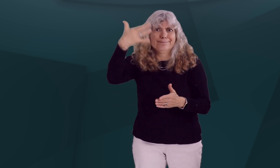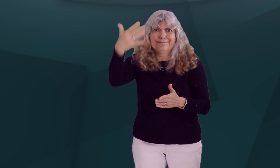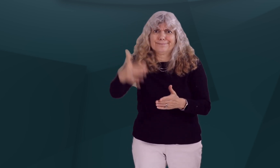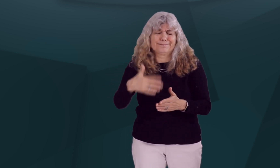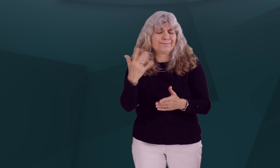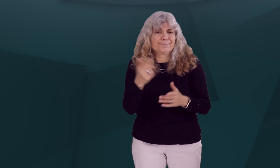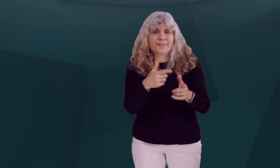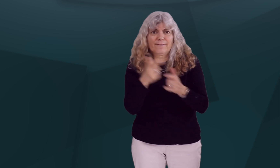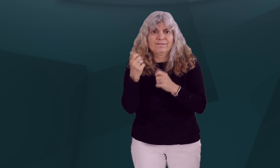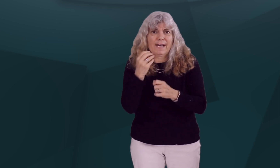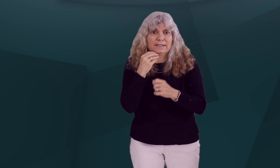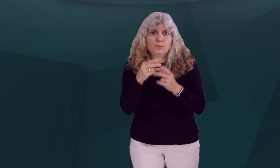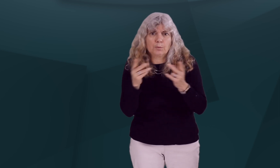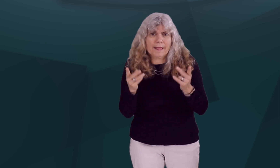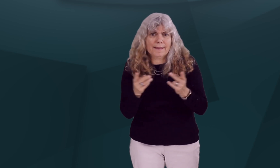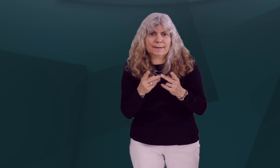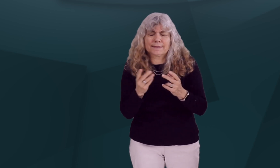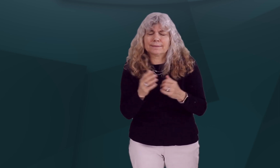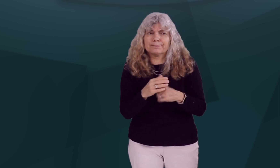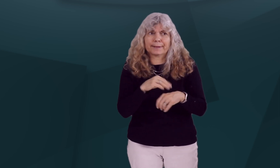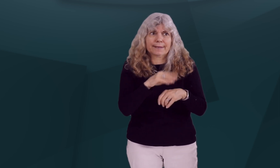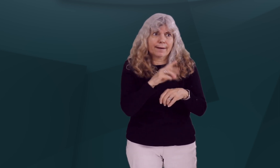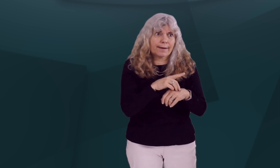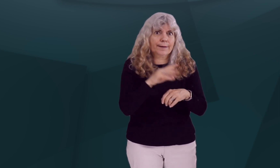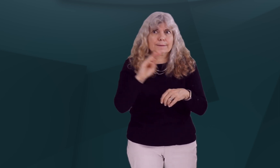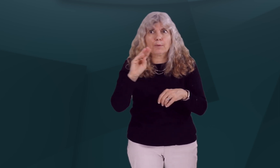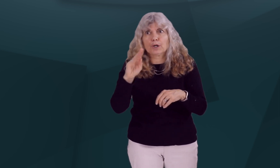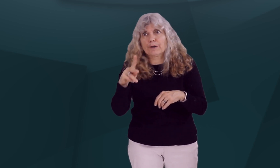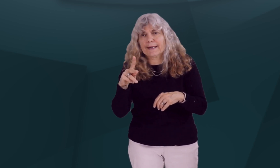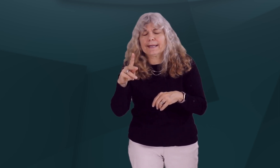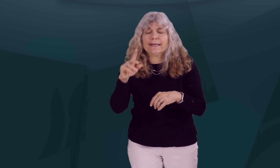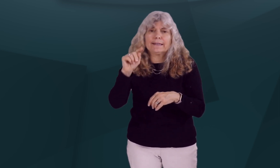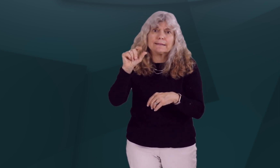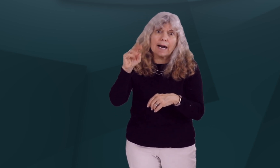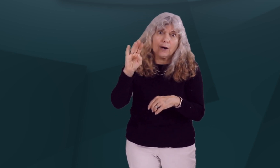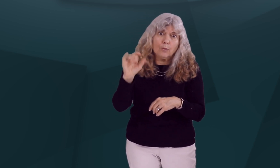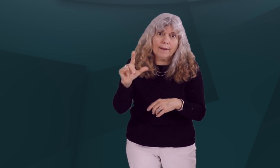I'm sure many of you have gone out to eat once in a while, maybe at a fast food place --